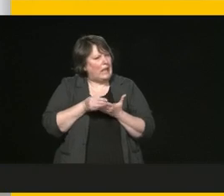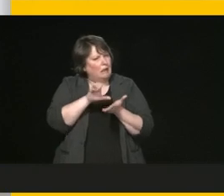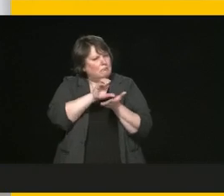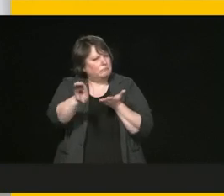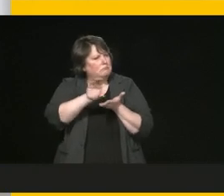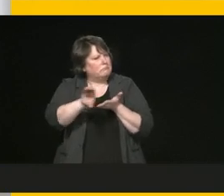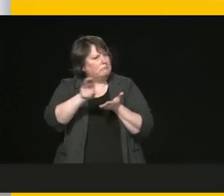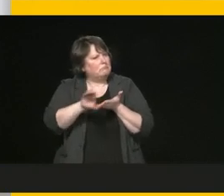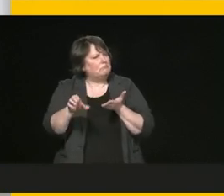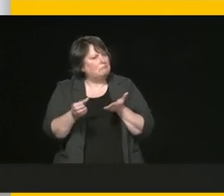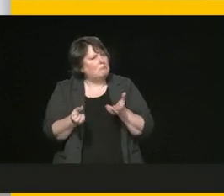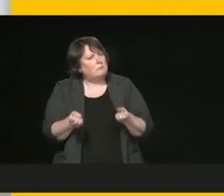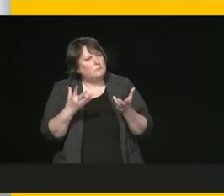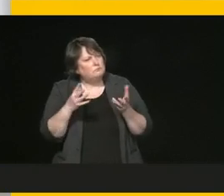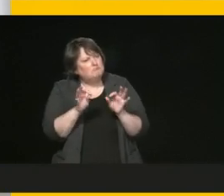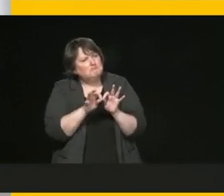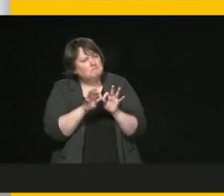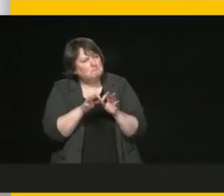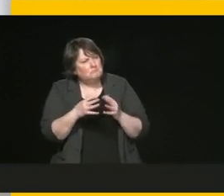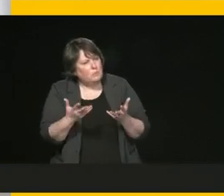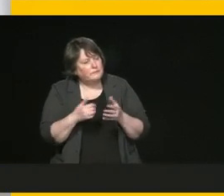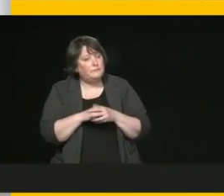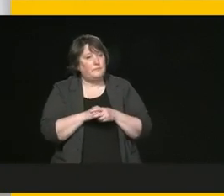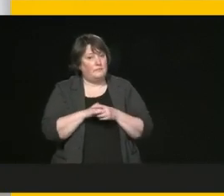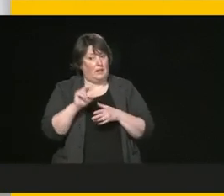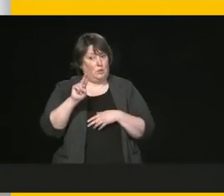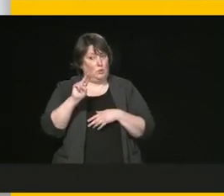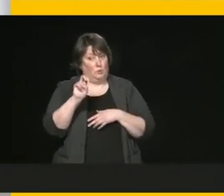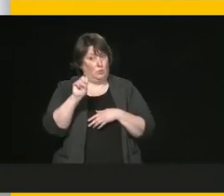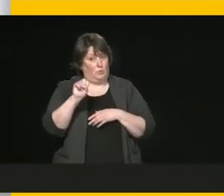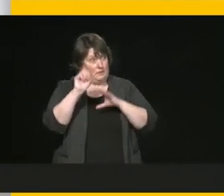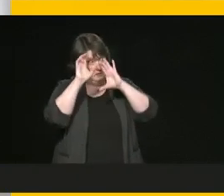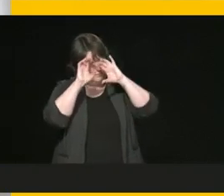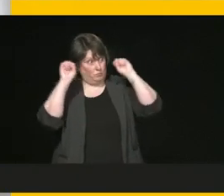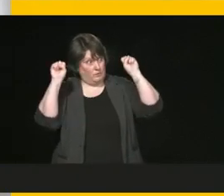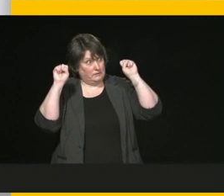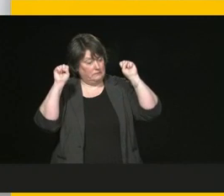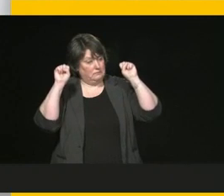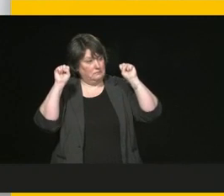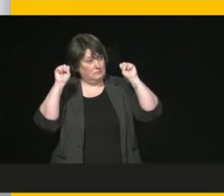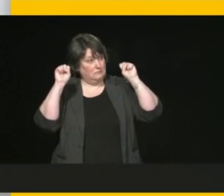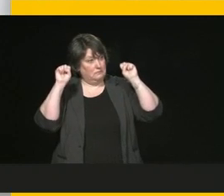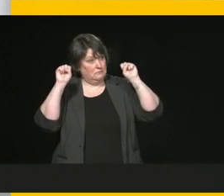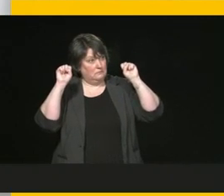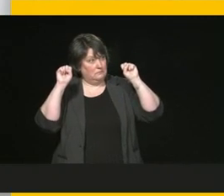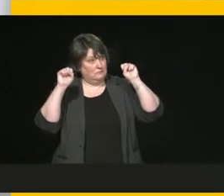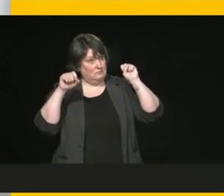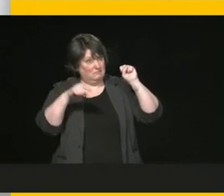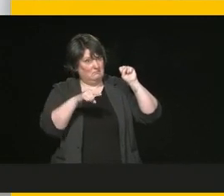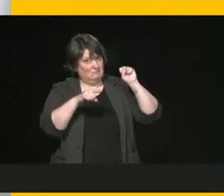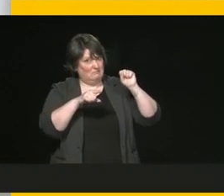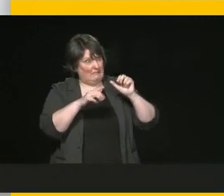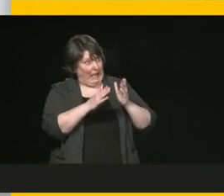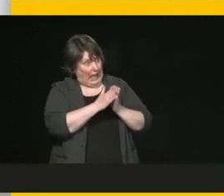TOTAL FINANCIAL SUPPORT IS CANADA NOW PROVIDING TO THE ORGANIZATION?